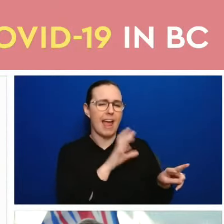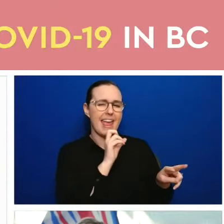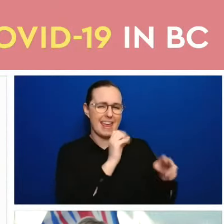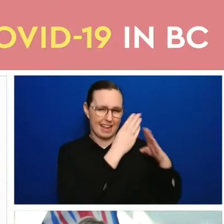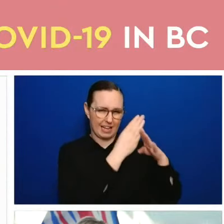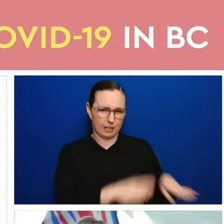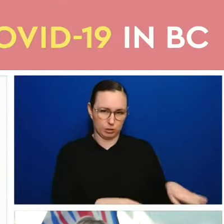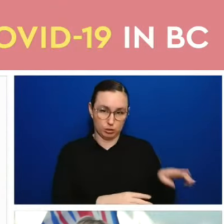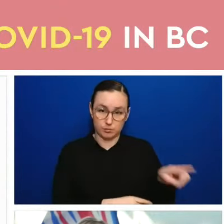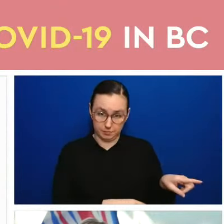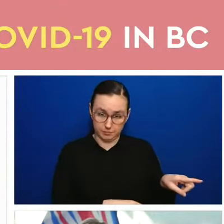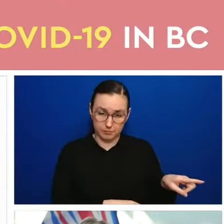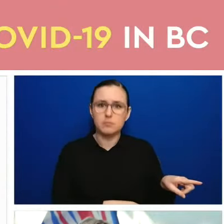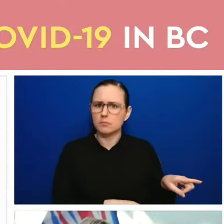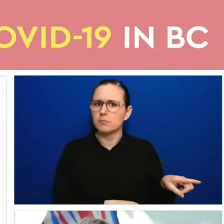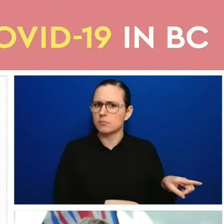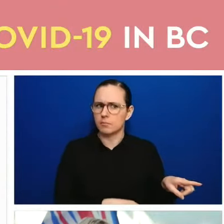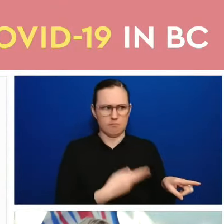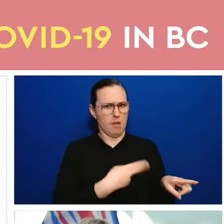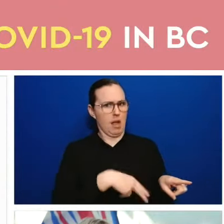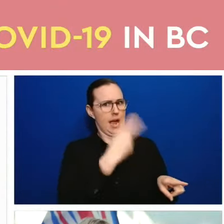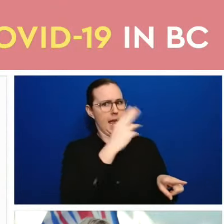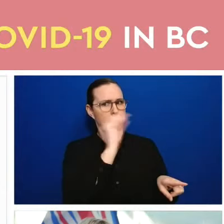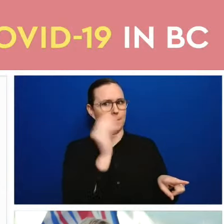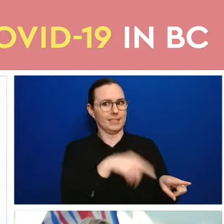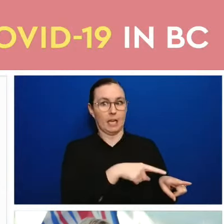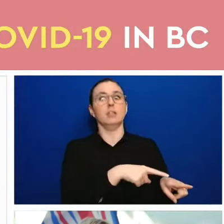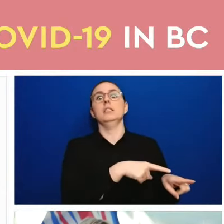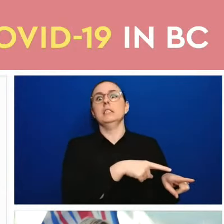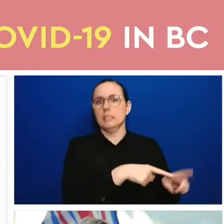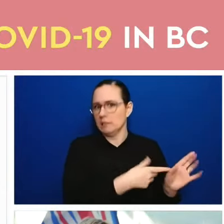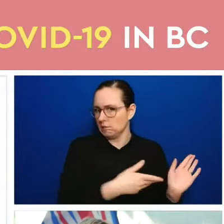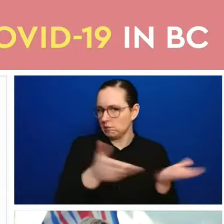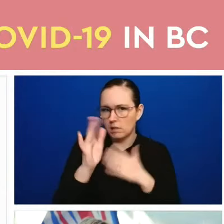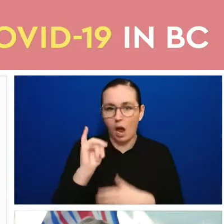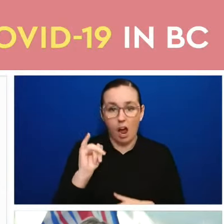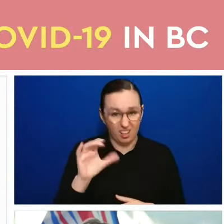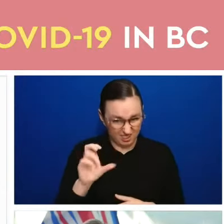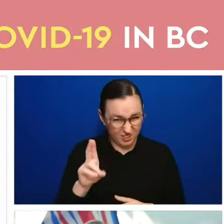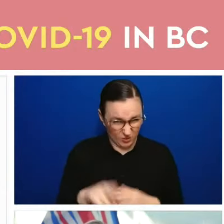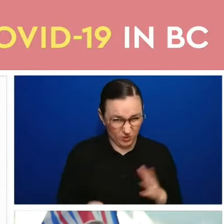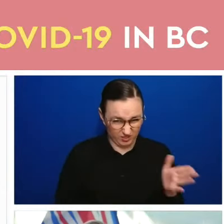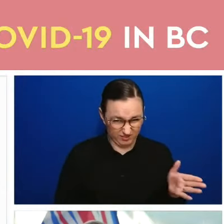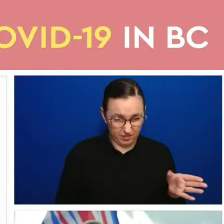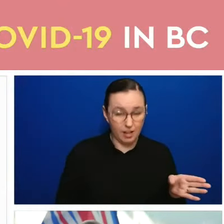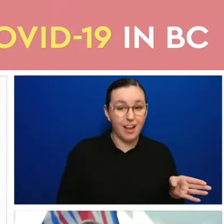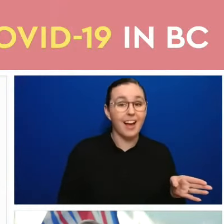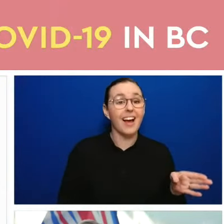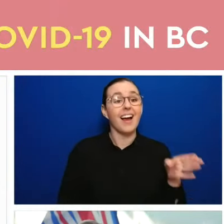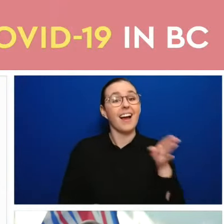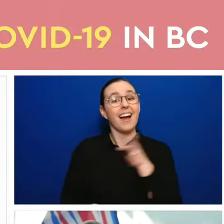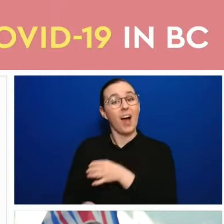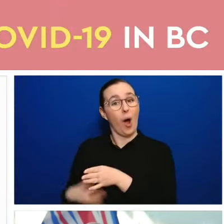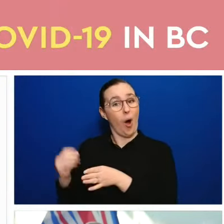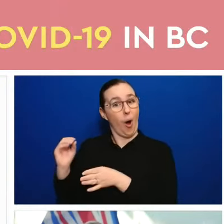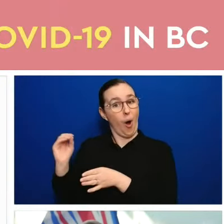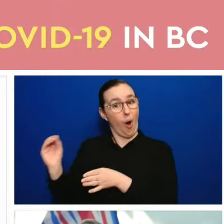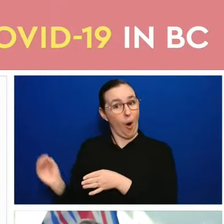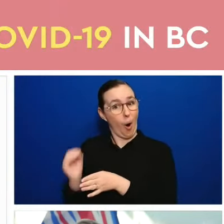care. And we'll look at age in a minute. And a much higher proportion required critical care.